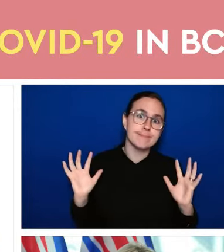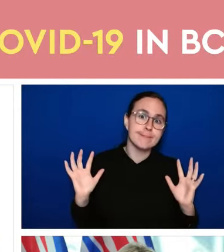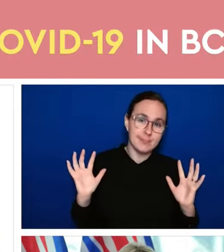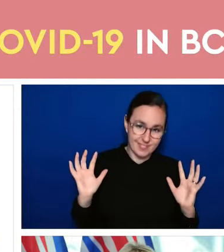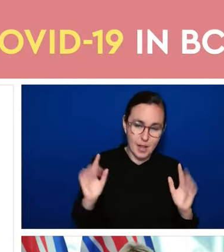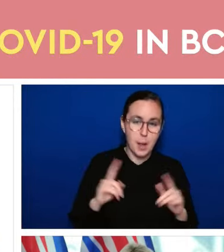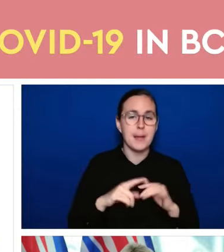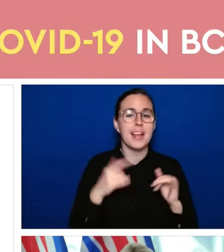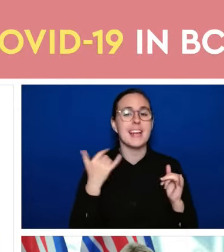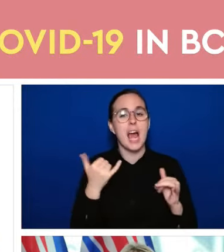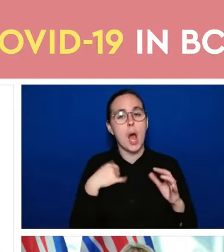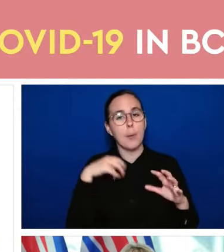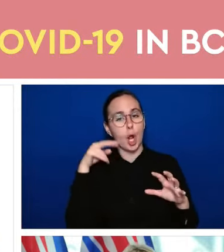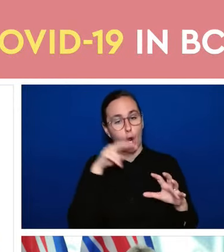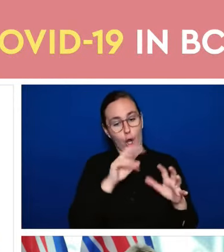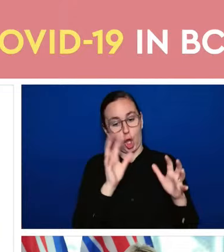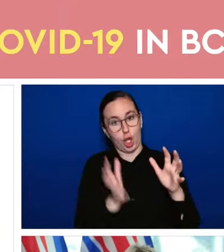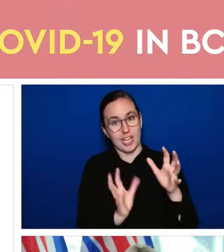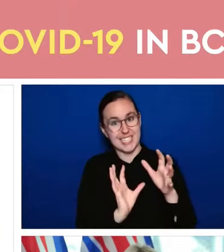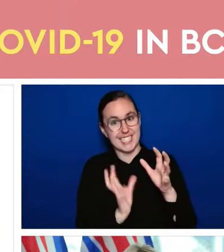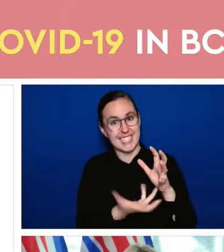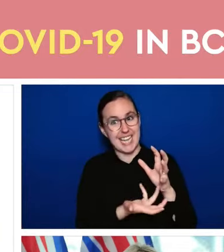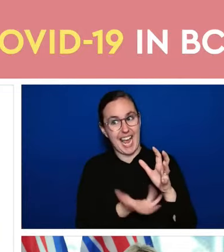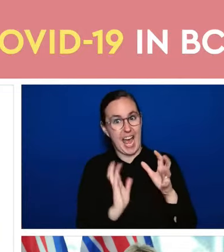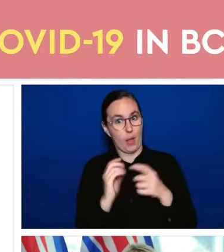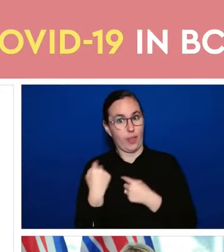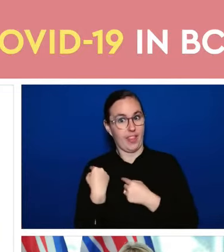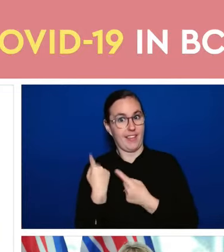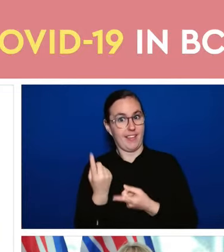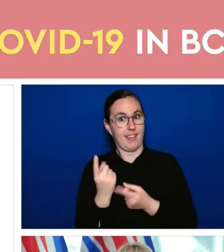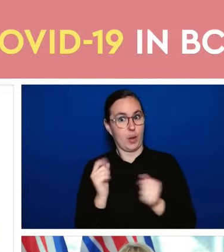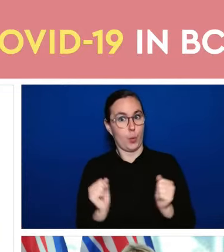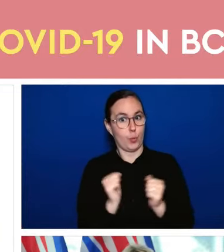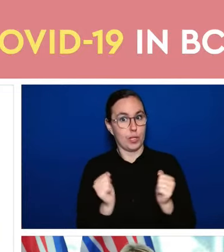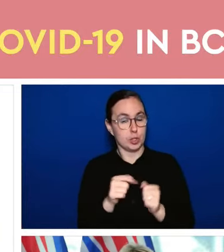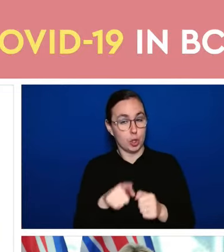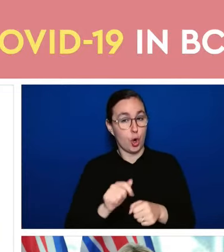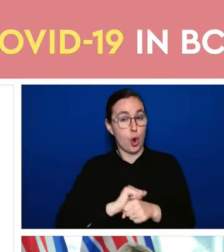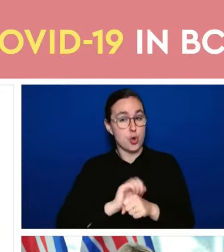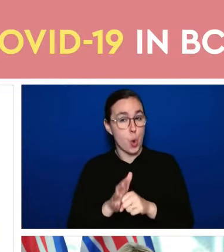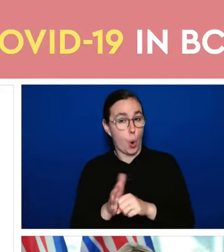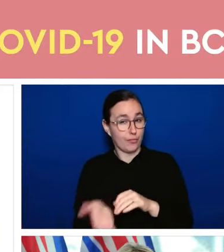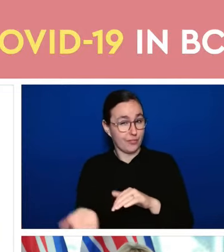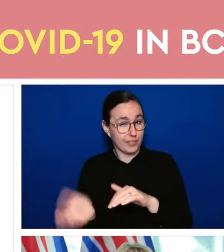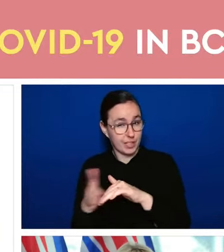covert. But they also had a surge of influences earlier on